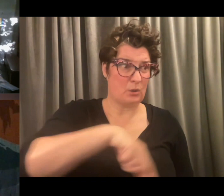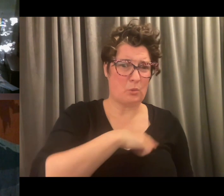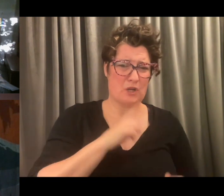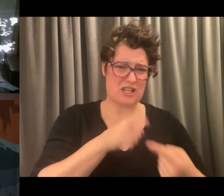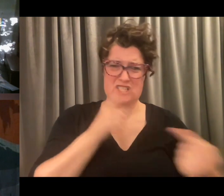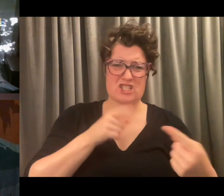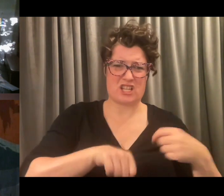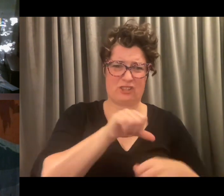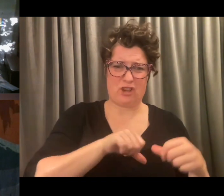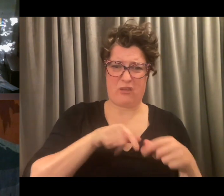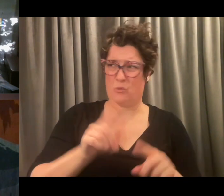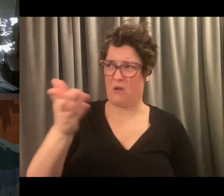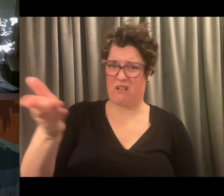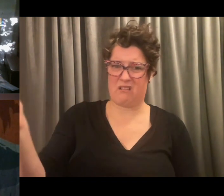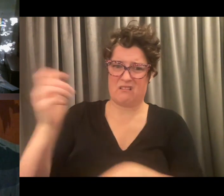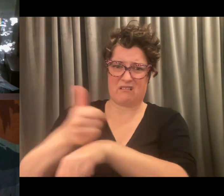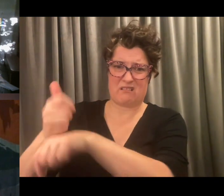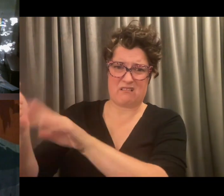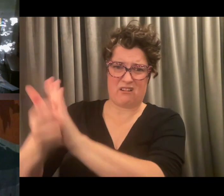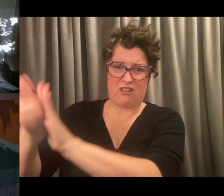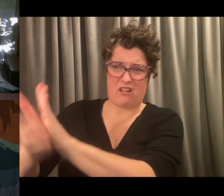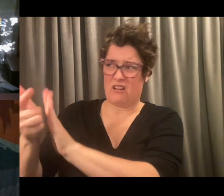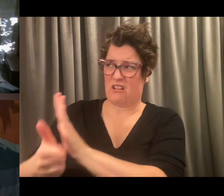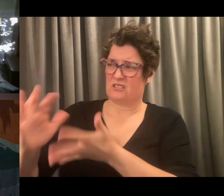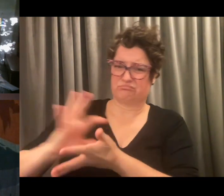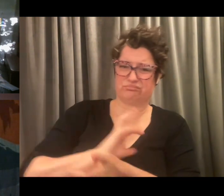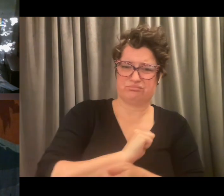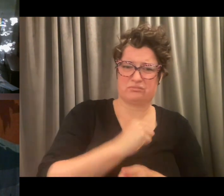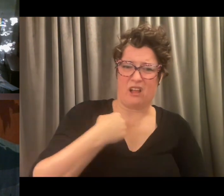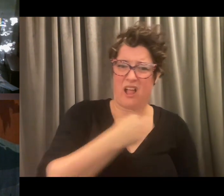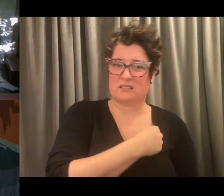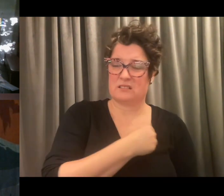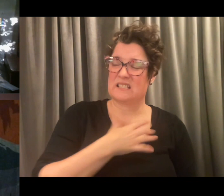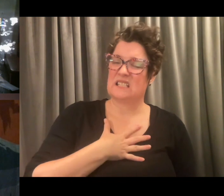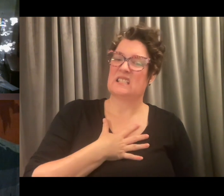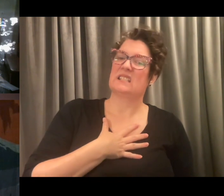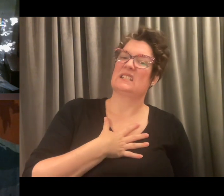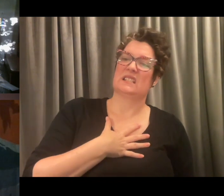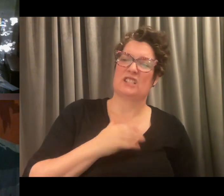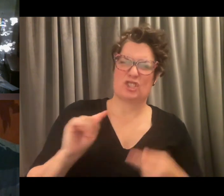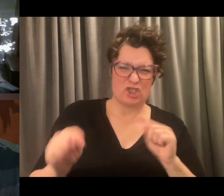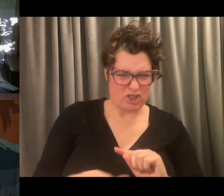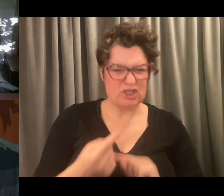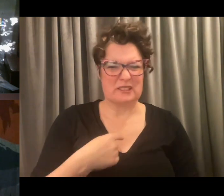Never: And I just, it hurts me. It just feels so, it just weighs really heavy on my heart seeing that.